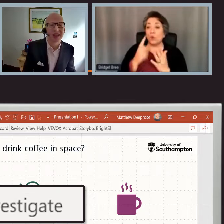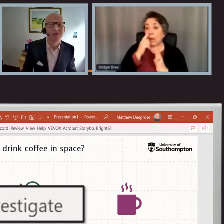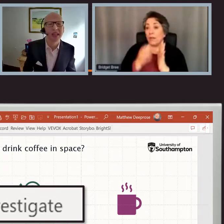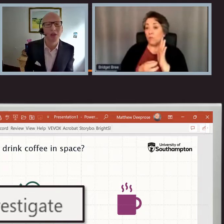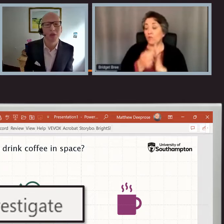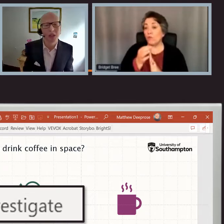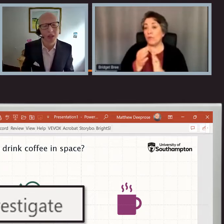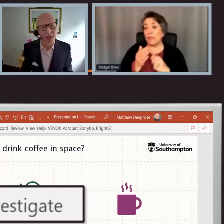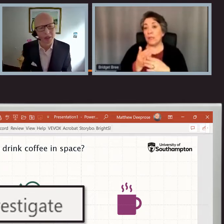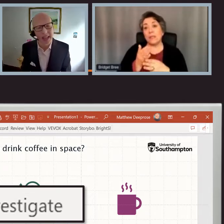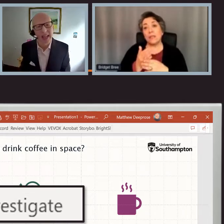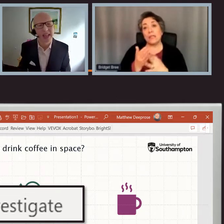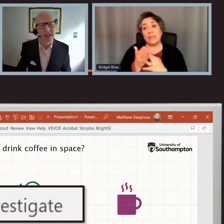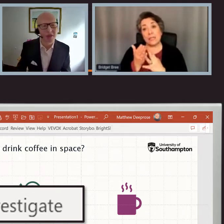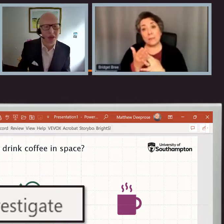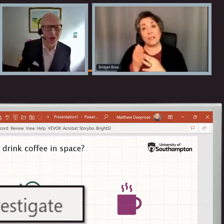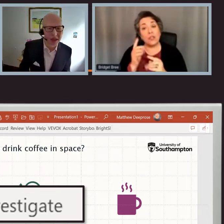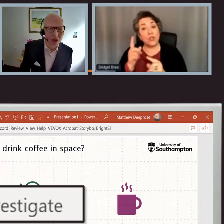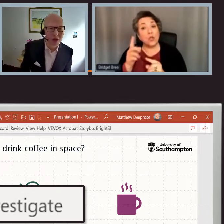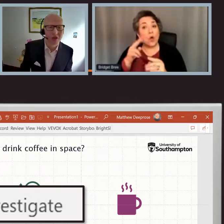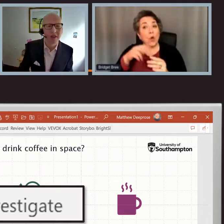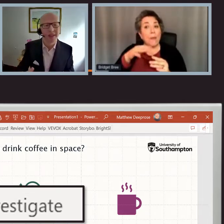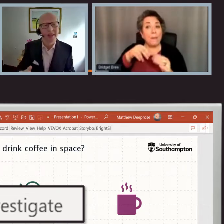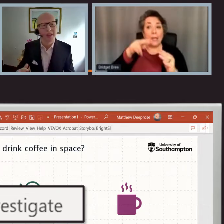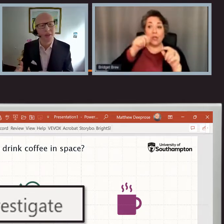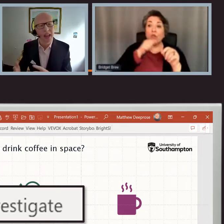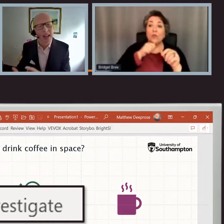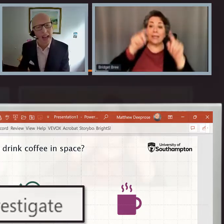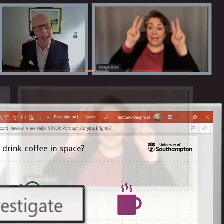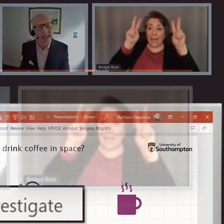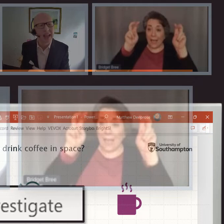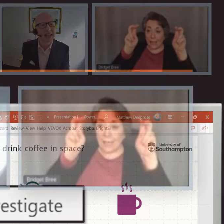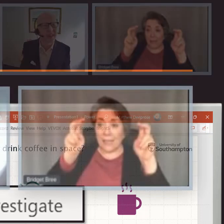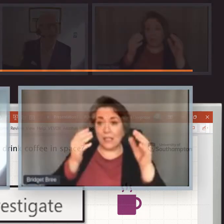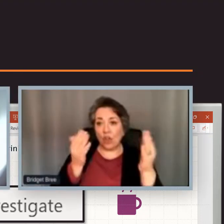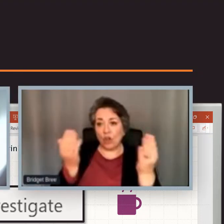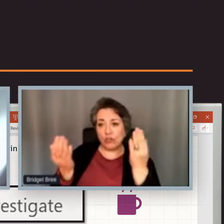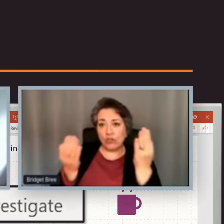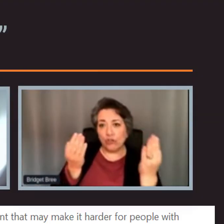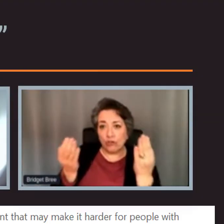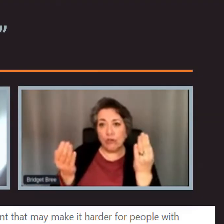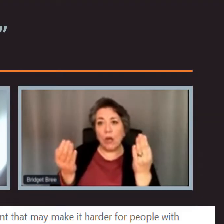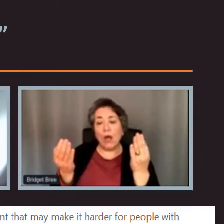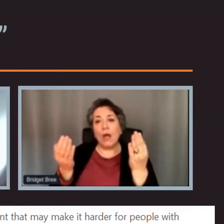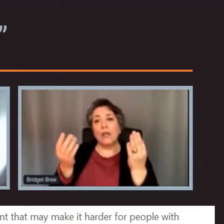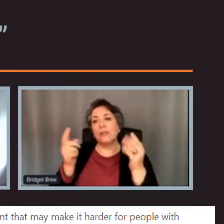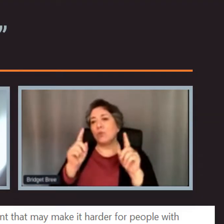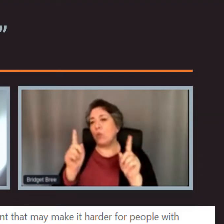For example, setting the reading order, using headings, resolving contrast issues, adding headings to tables, and so on.